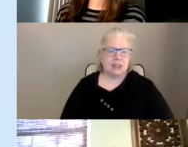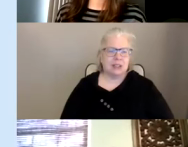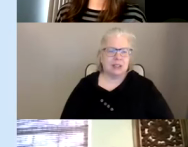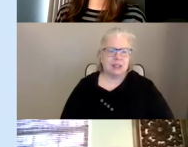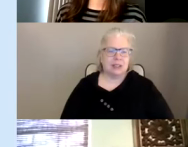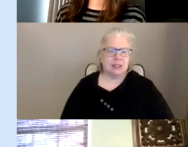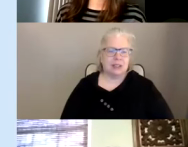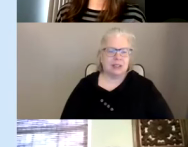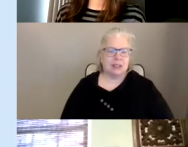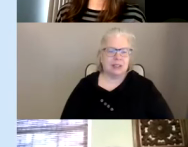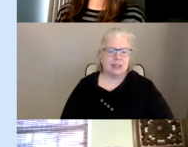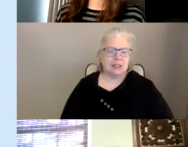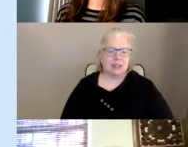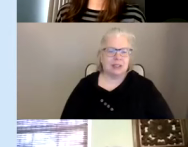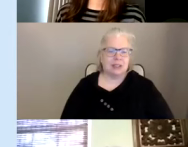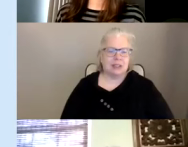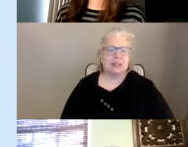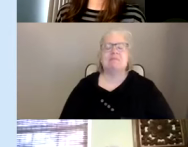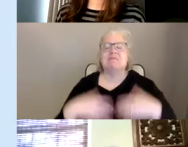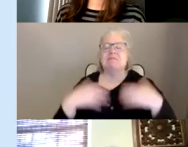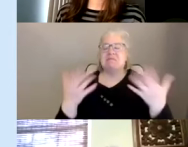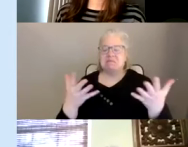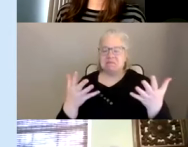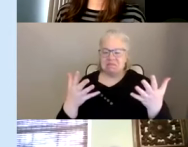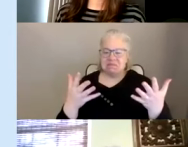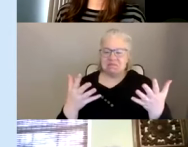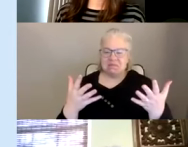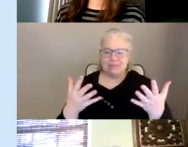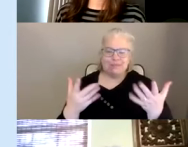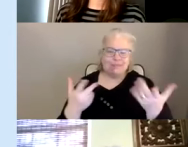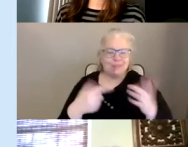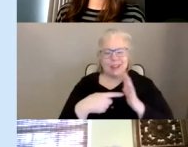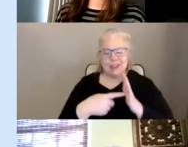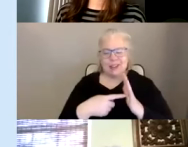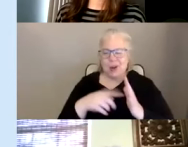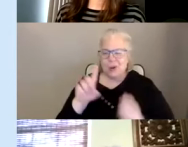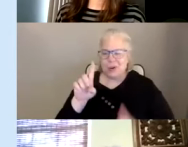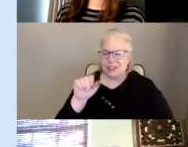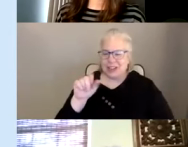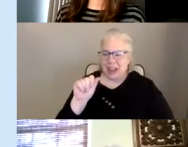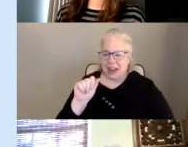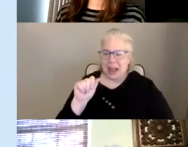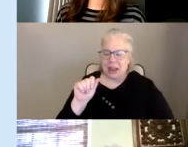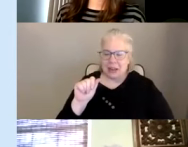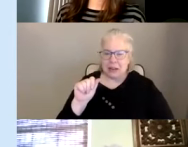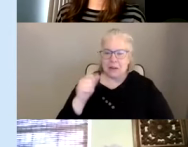There we go. So we're going to kind of put together some data demographics for Marion County